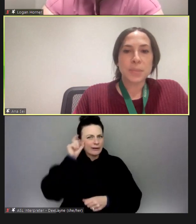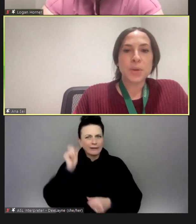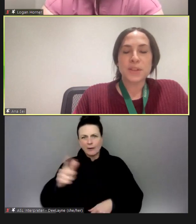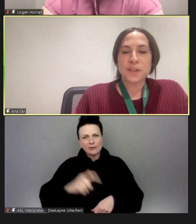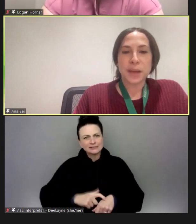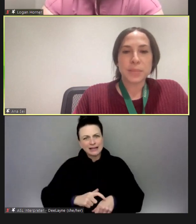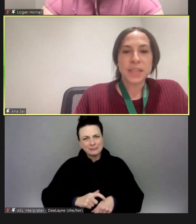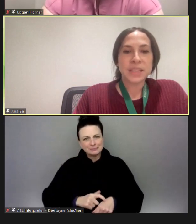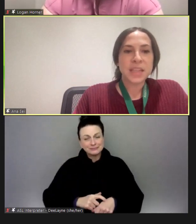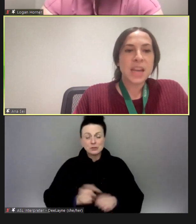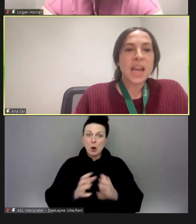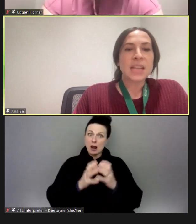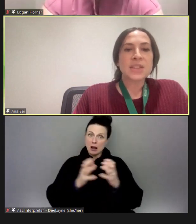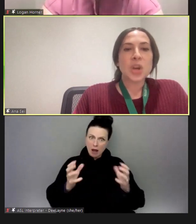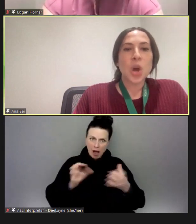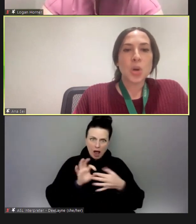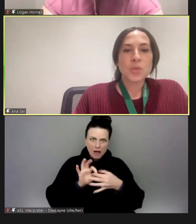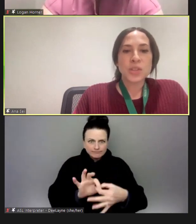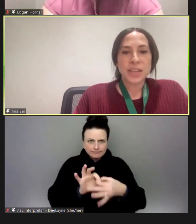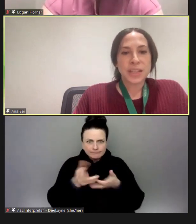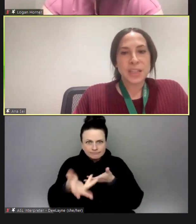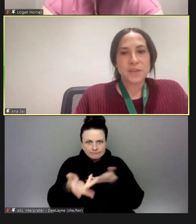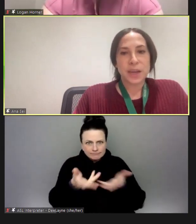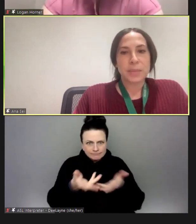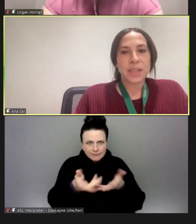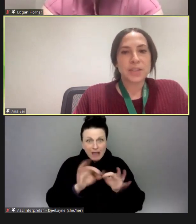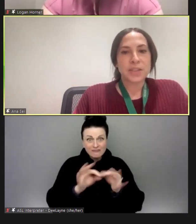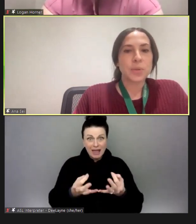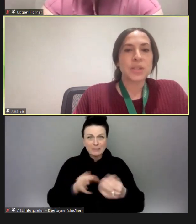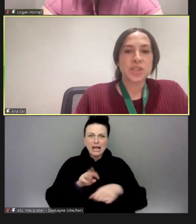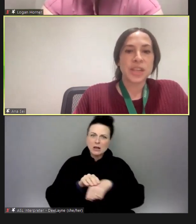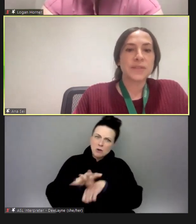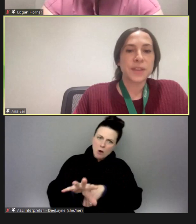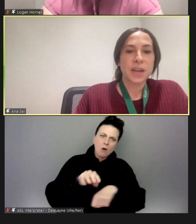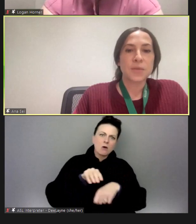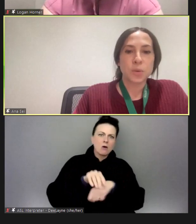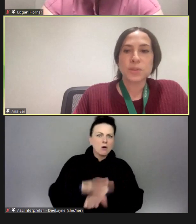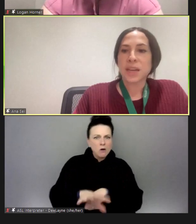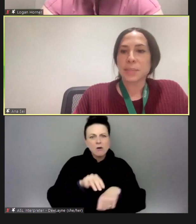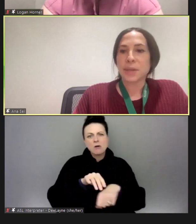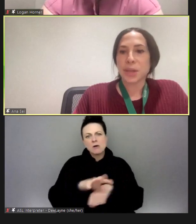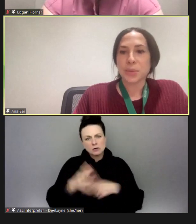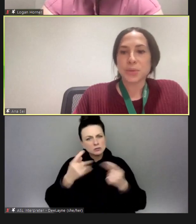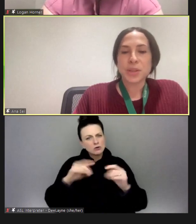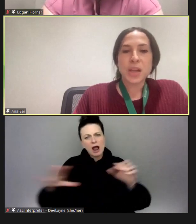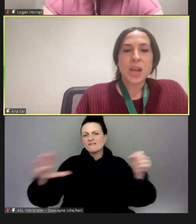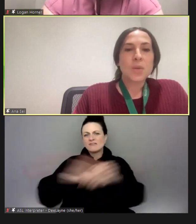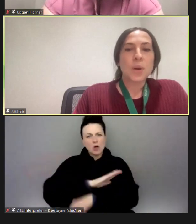with families is coaching these families